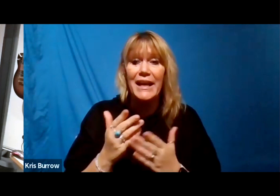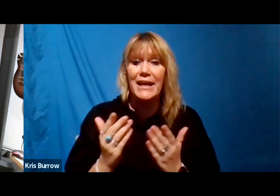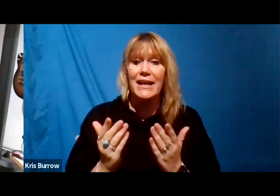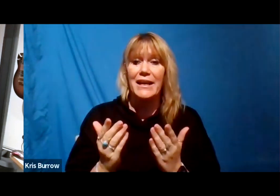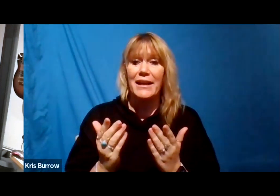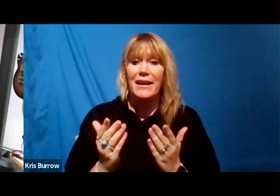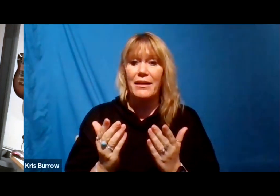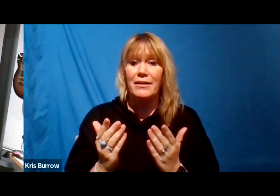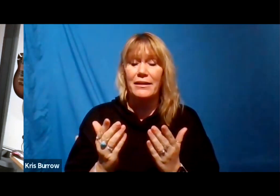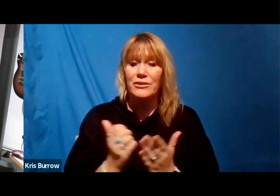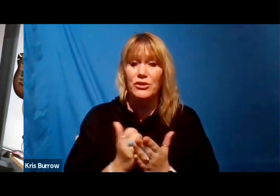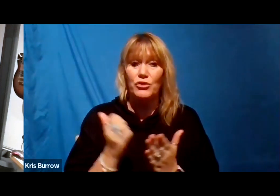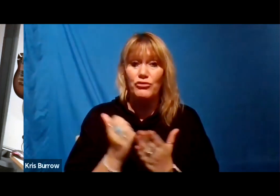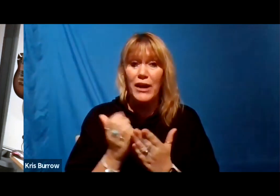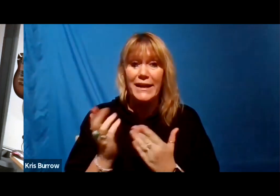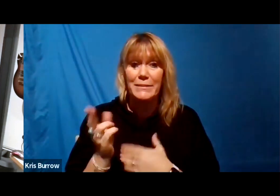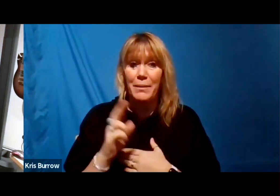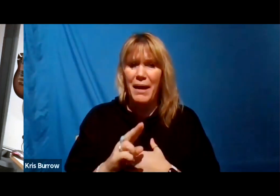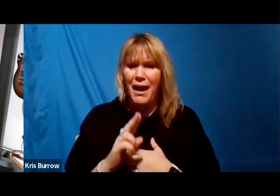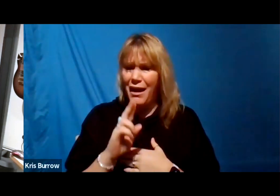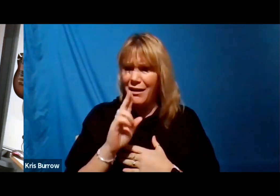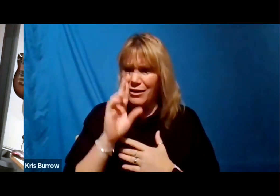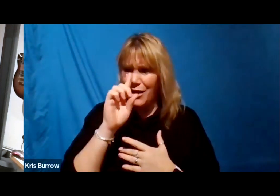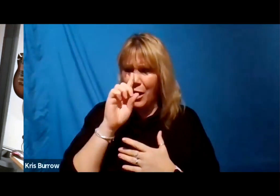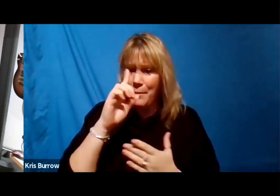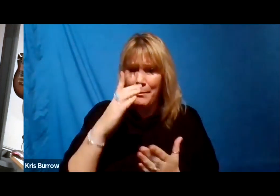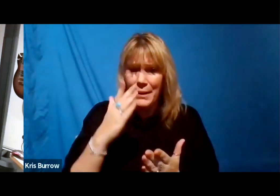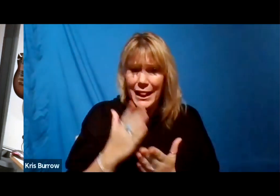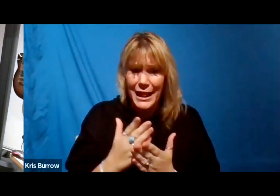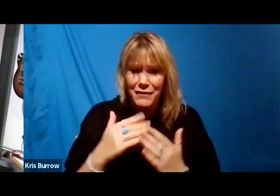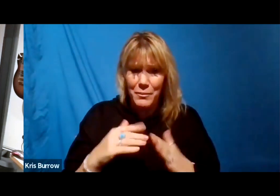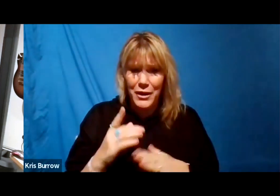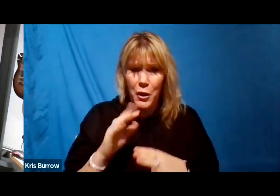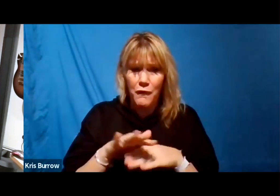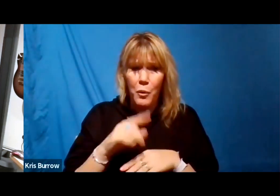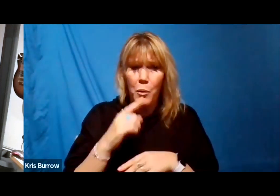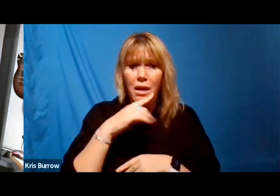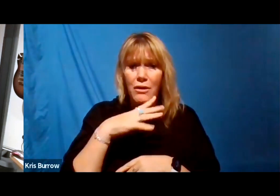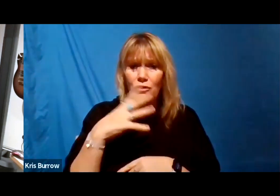we did that many shows, someone asked me the other day if I had any experience of